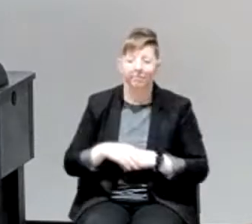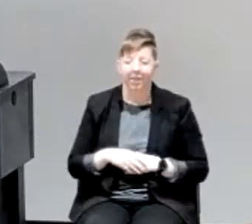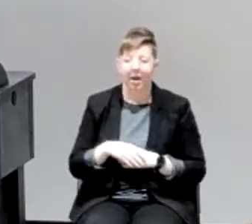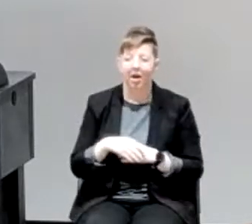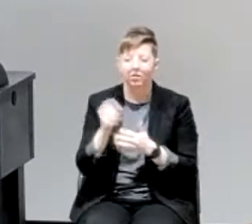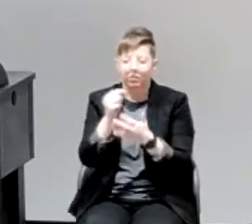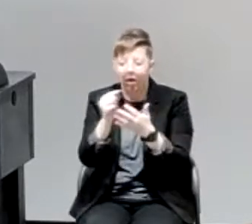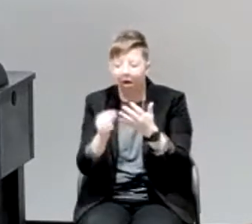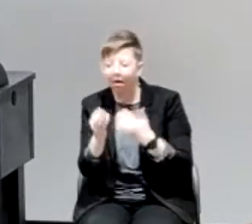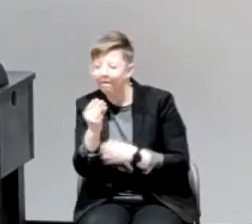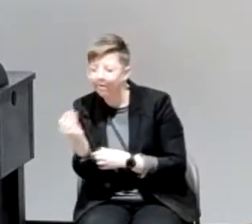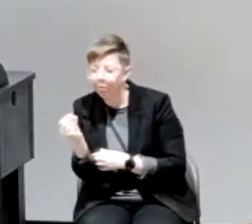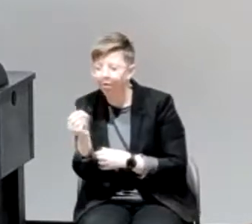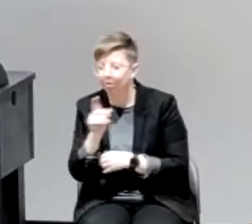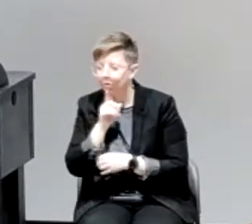There's nothing we can't solve when we put our minds to it.